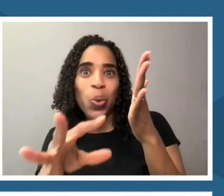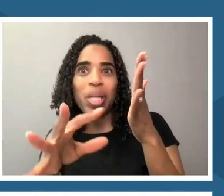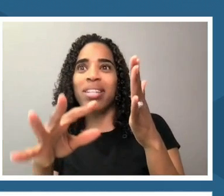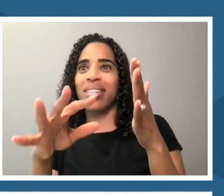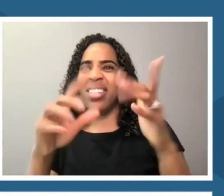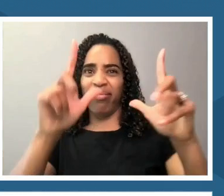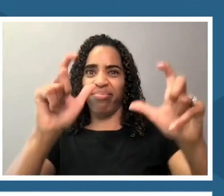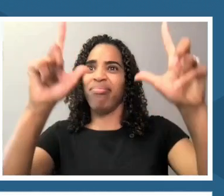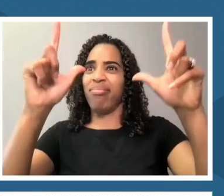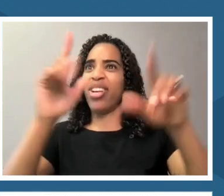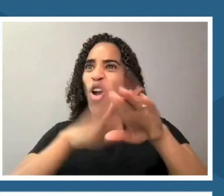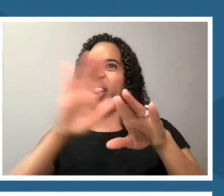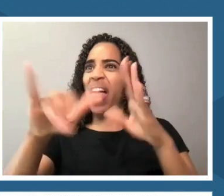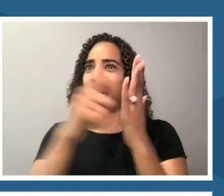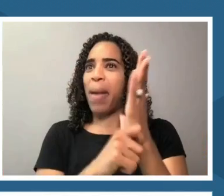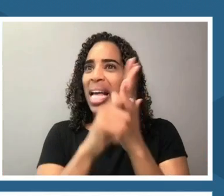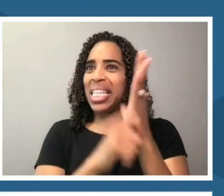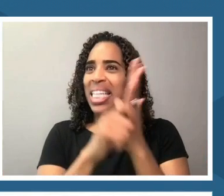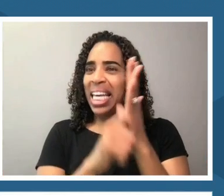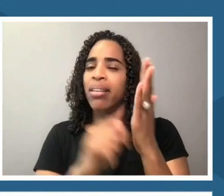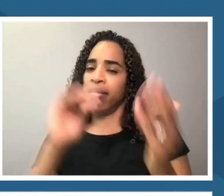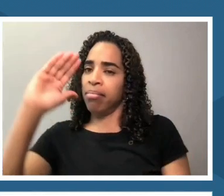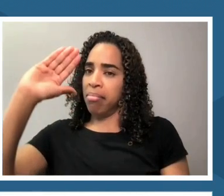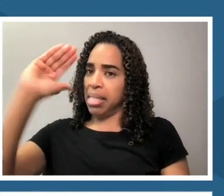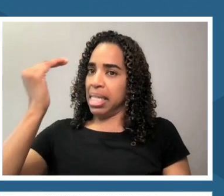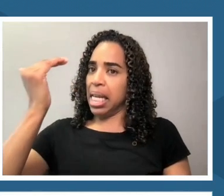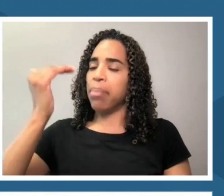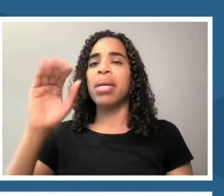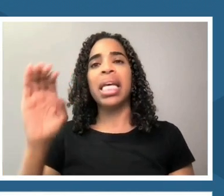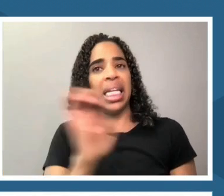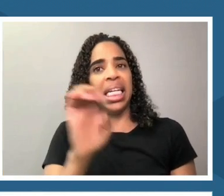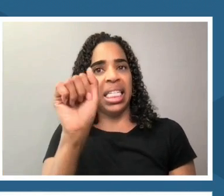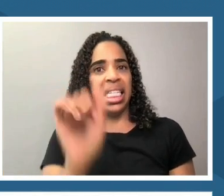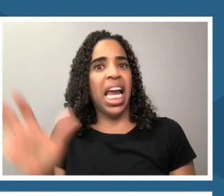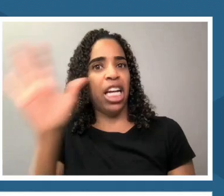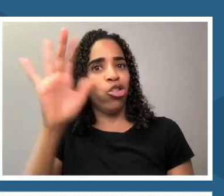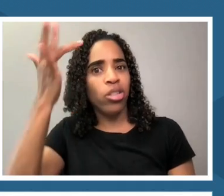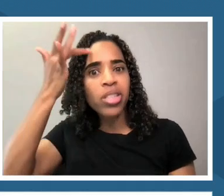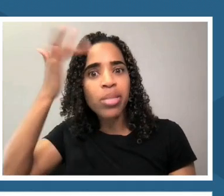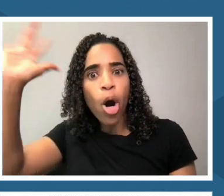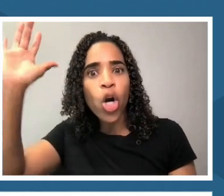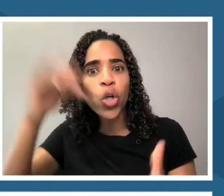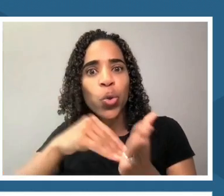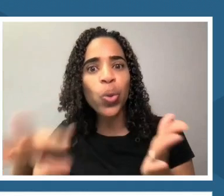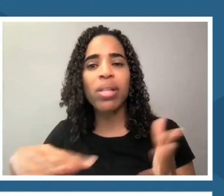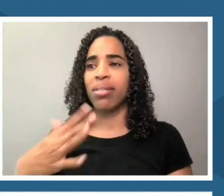it appears to be showing that students of east asian descent are good students